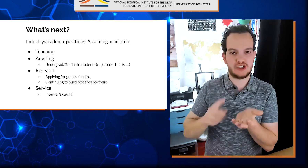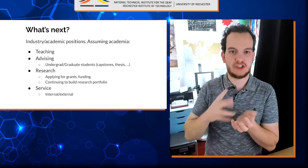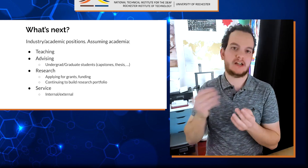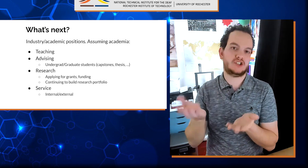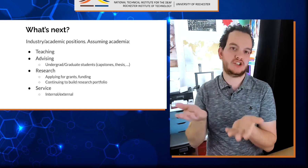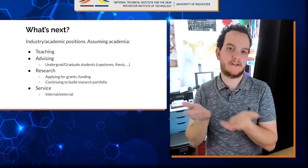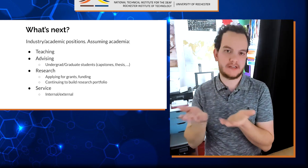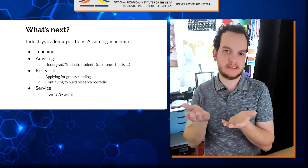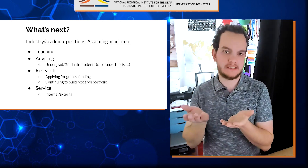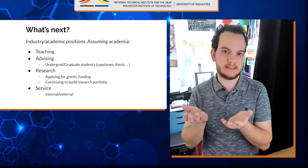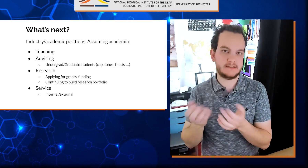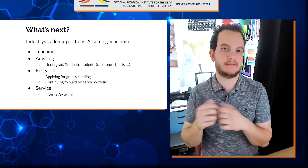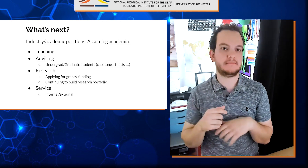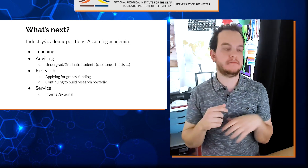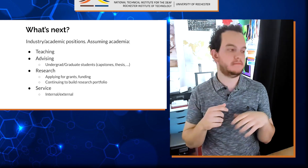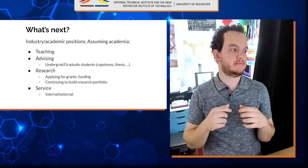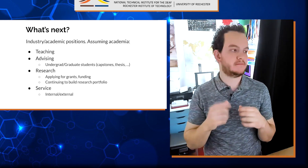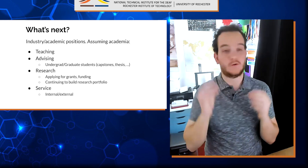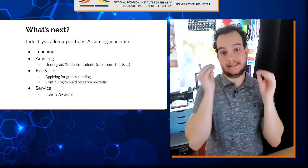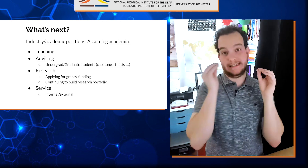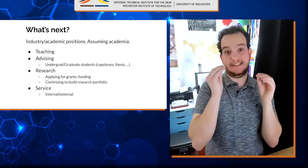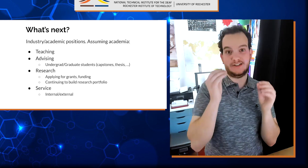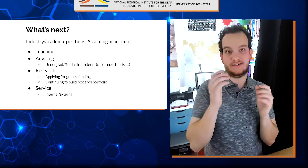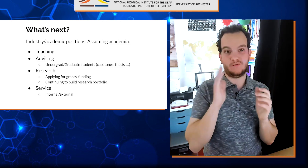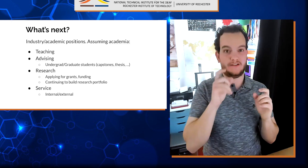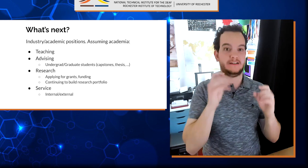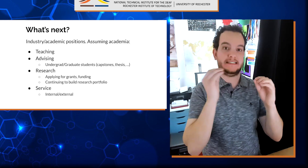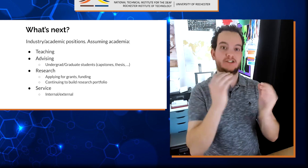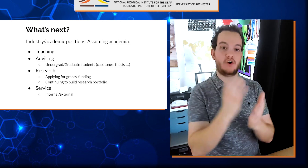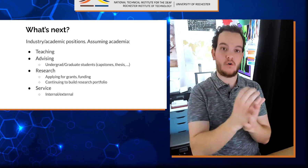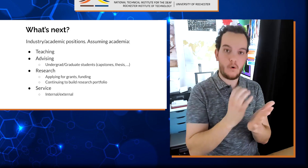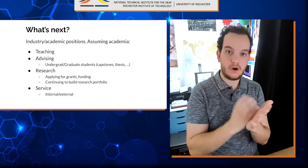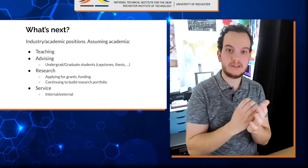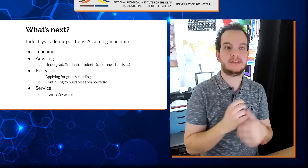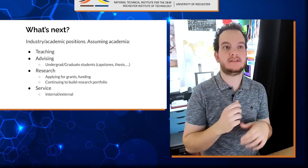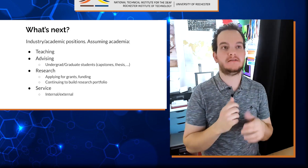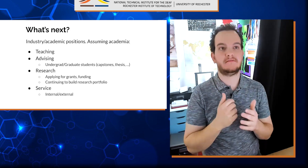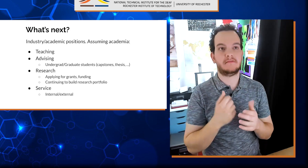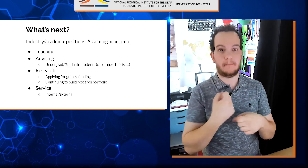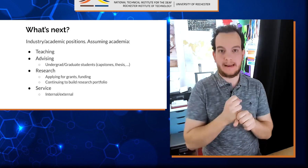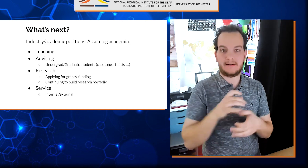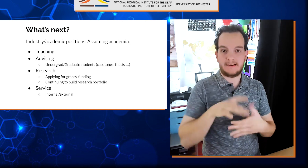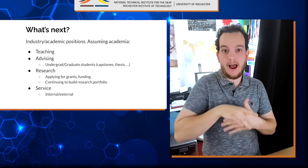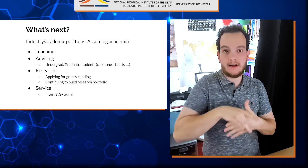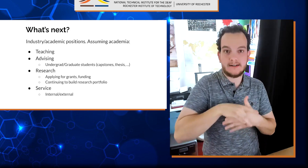are teaching, advising, research, and service. Teaching, of course, means teaching classes,